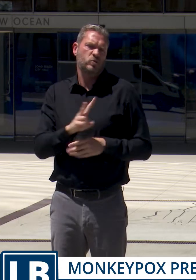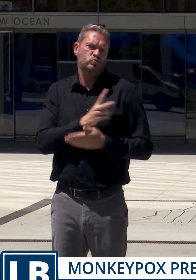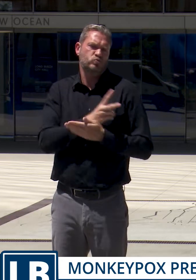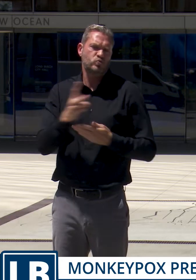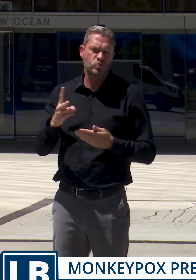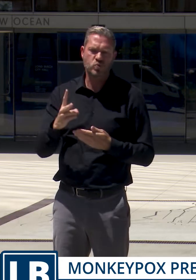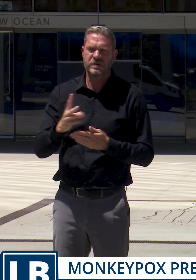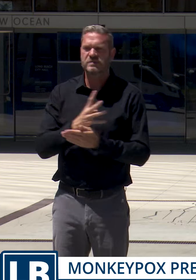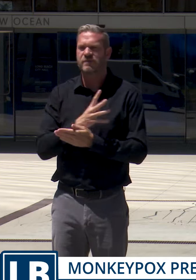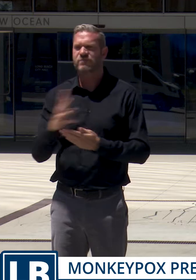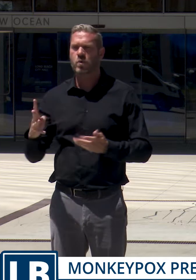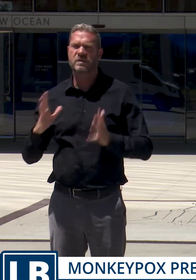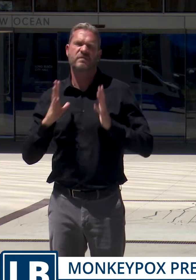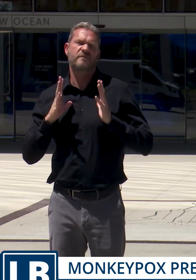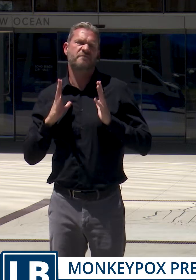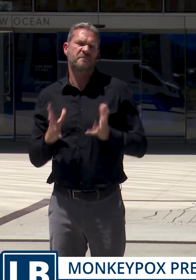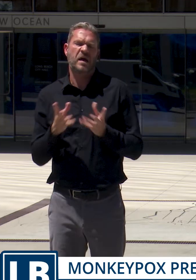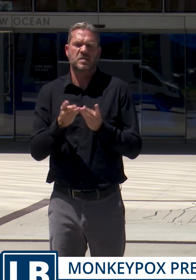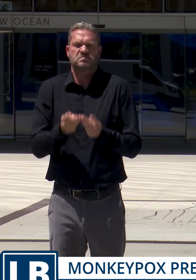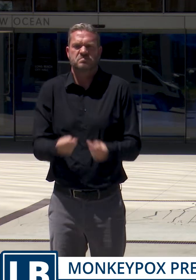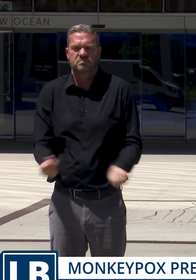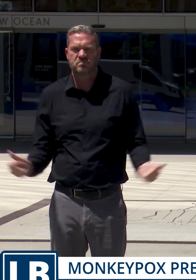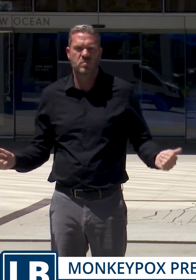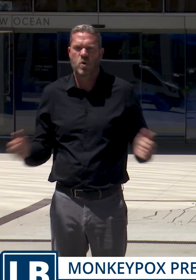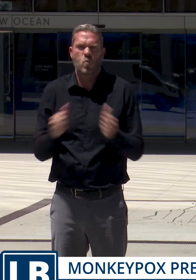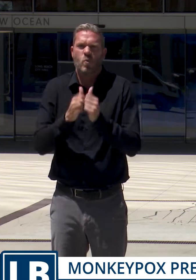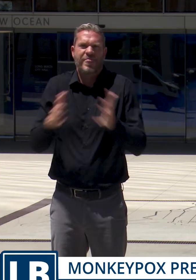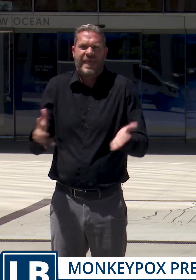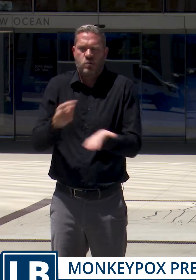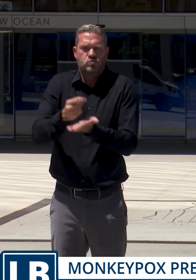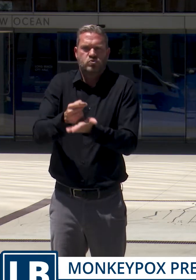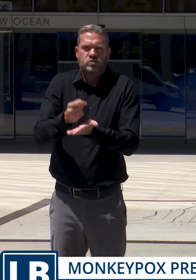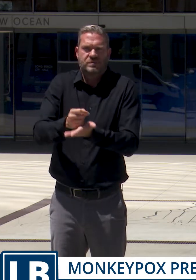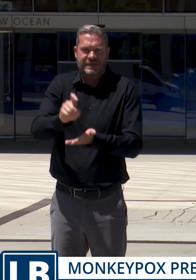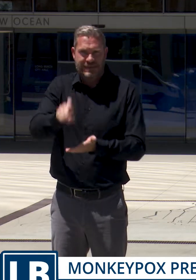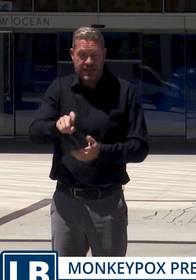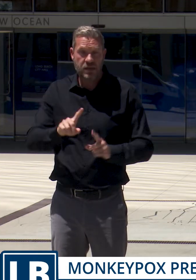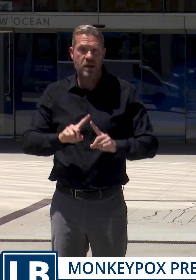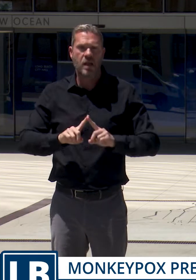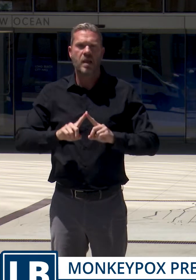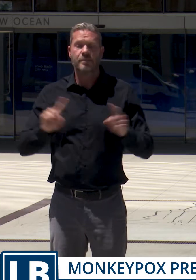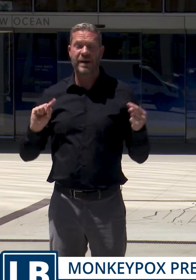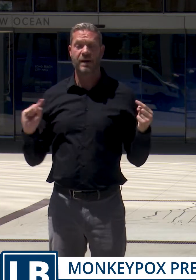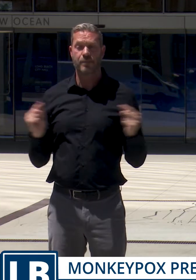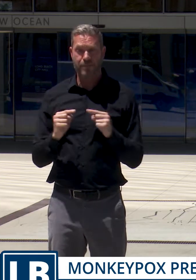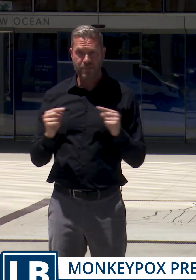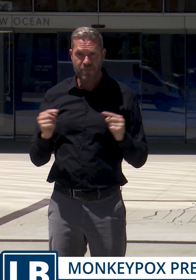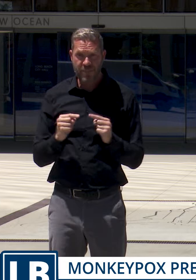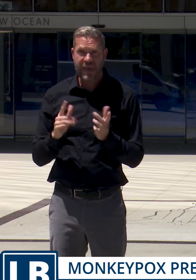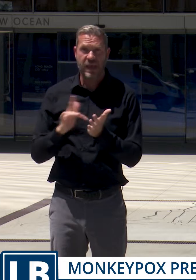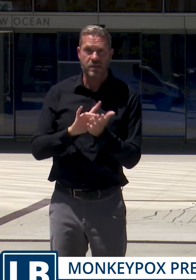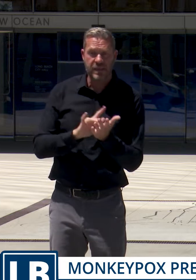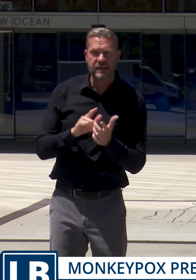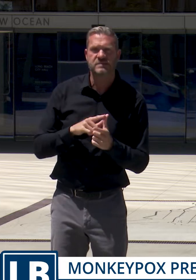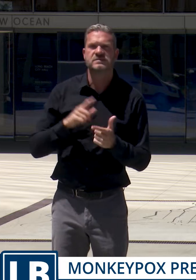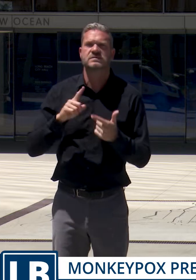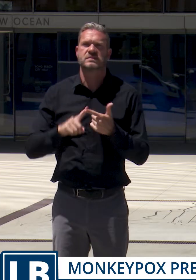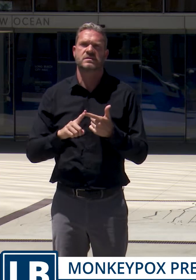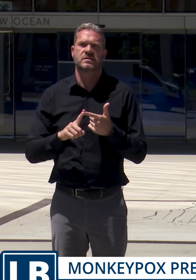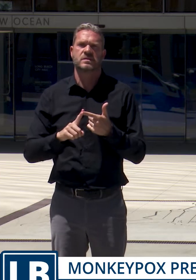without the need for specific treatment however pain management preventing further skin infections